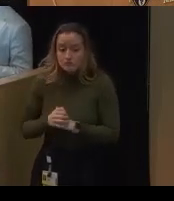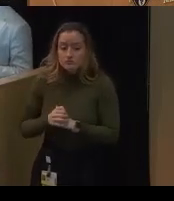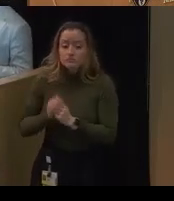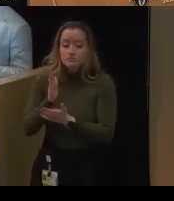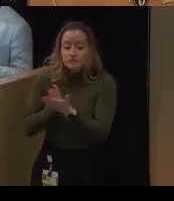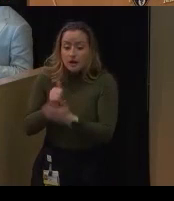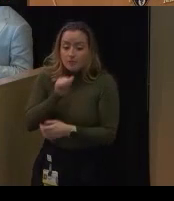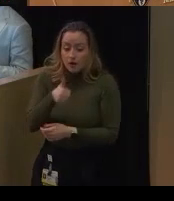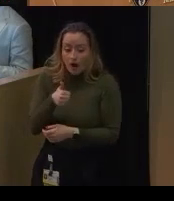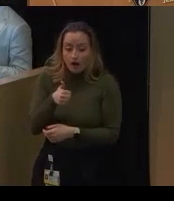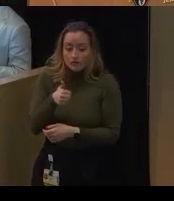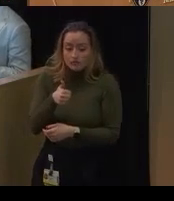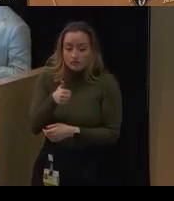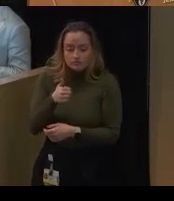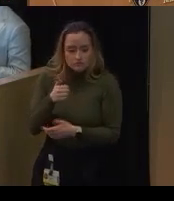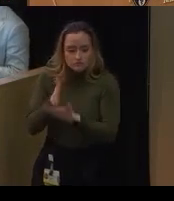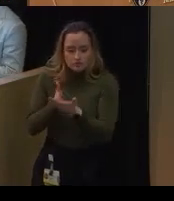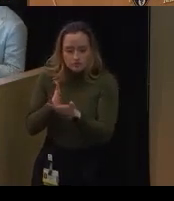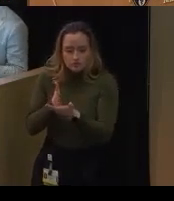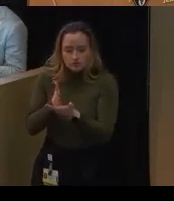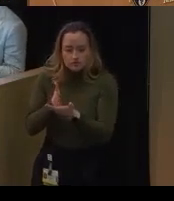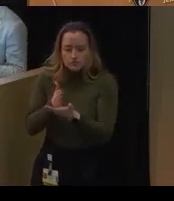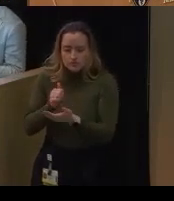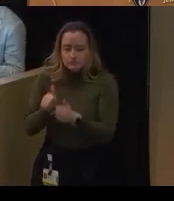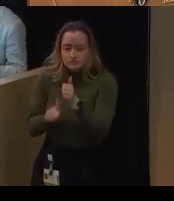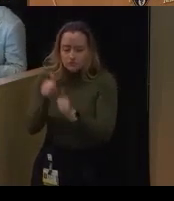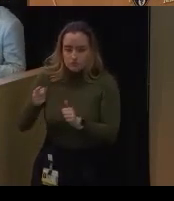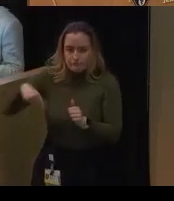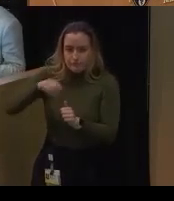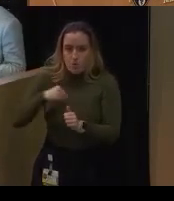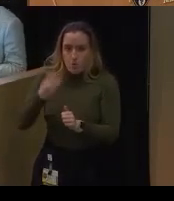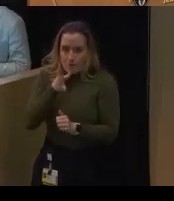from this uh study with non-sized participants just because we've pretty much finished analyzing